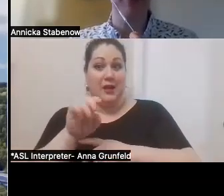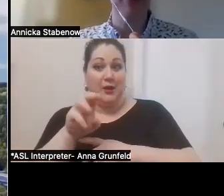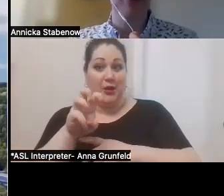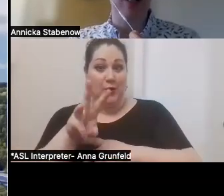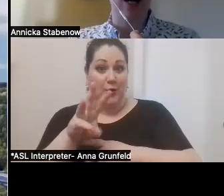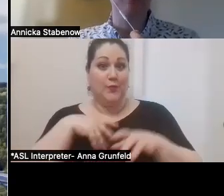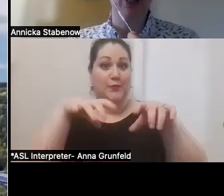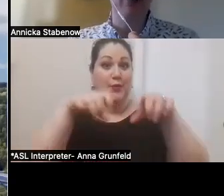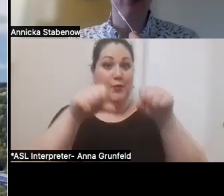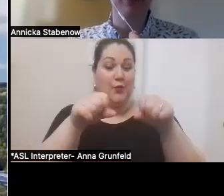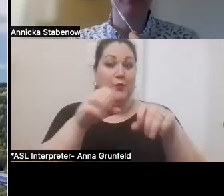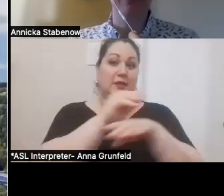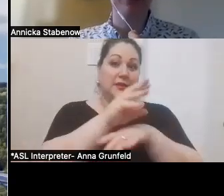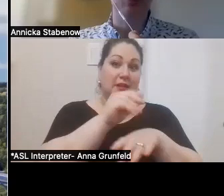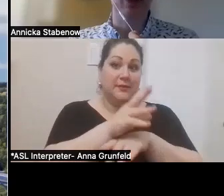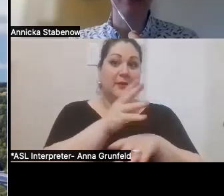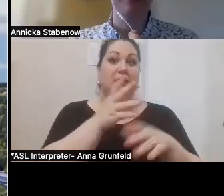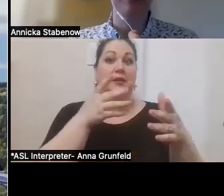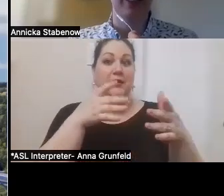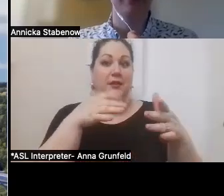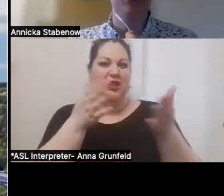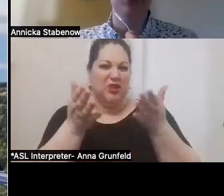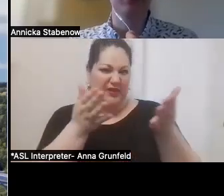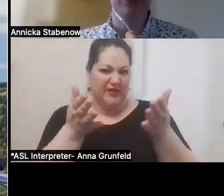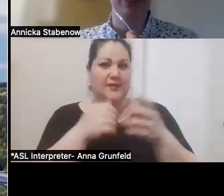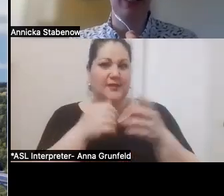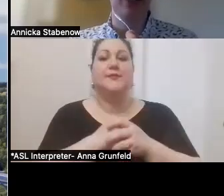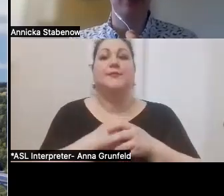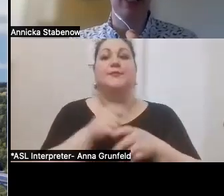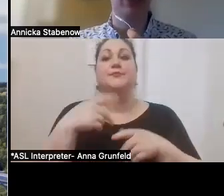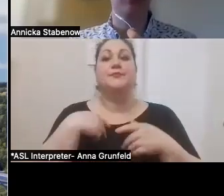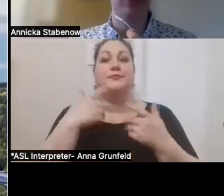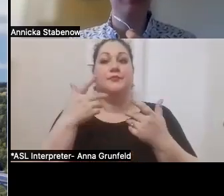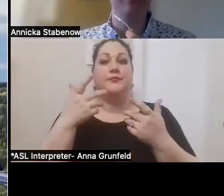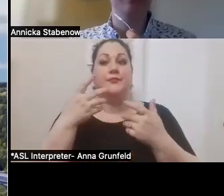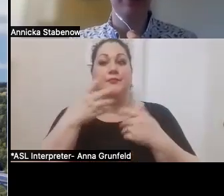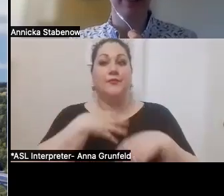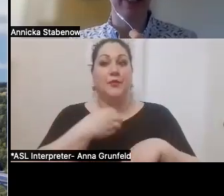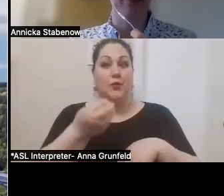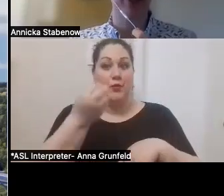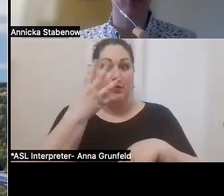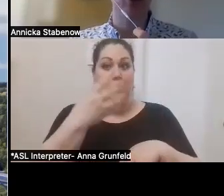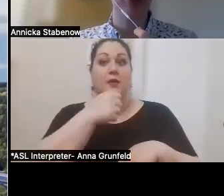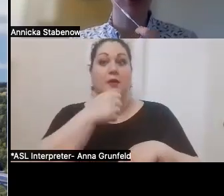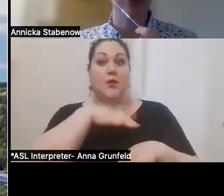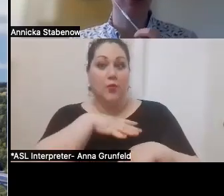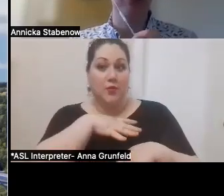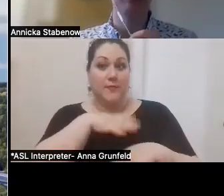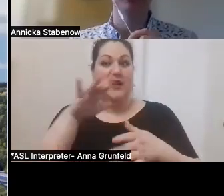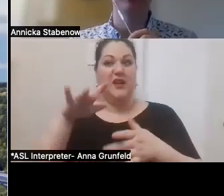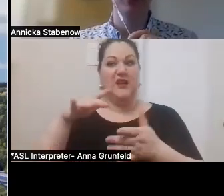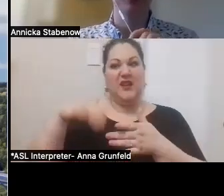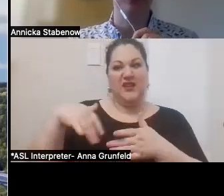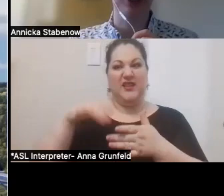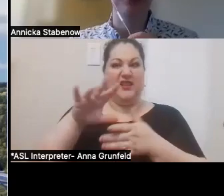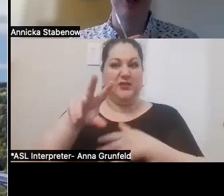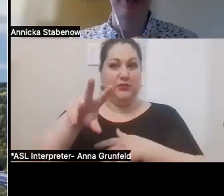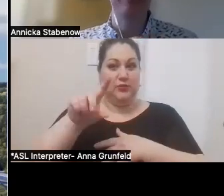I'm a white woman in my late 20s. I have short brown hair and brown glasses and I'm wearing a white shirt with blue ocean creatures on it.